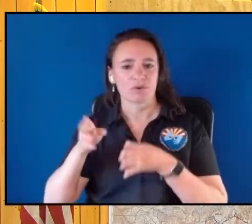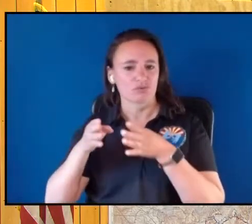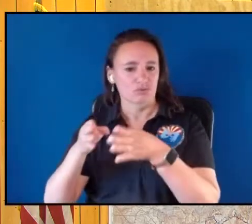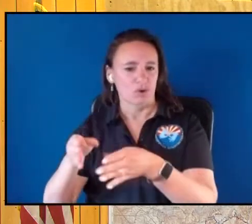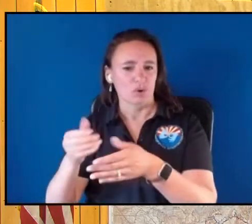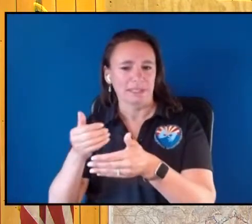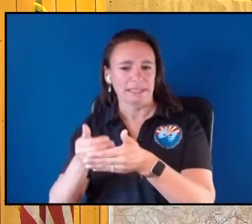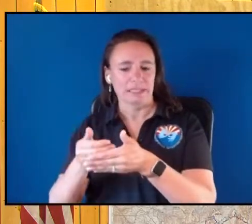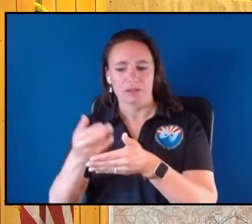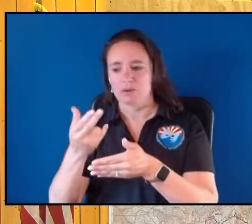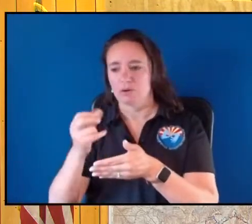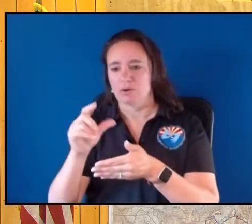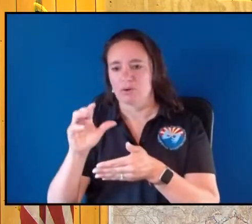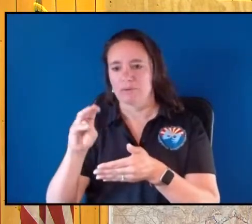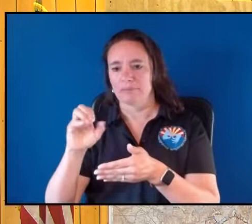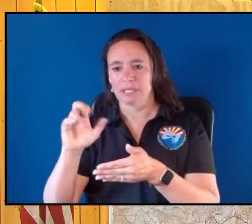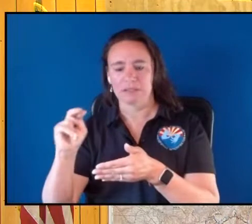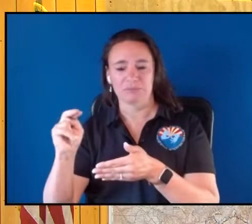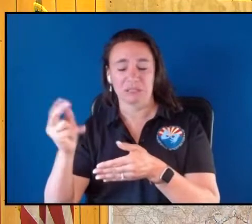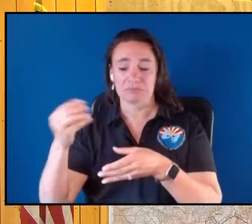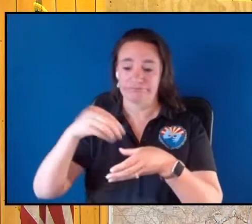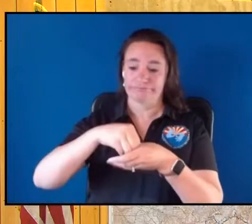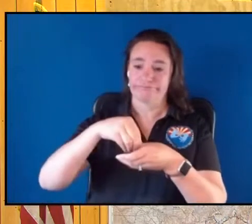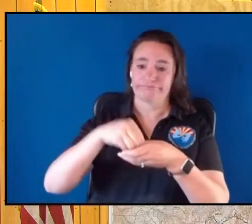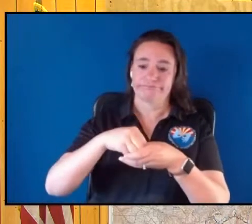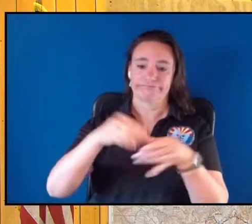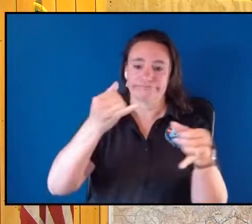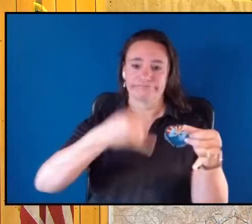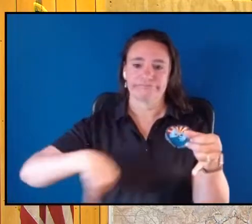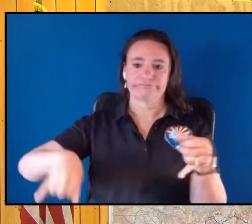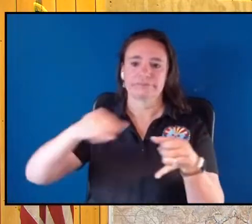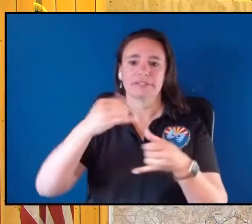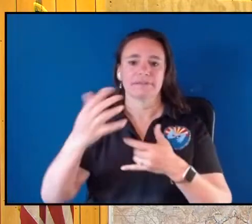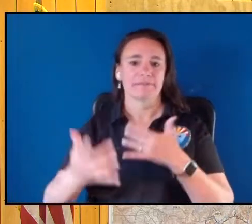Crews took a look at that and it was no effect or consequence there.